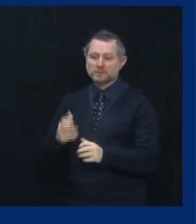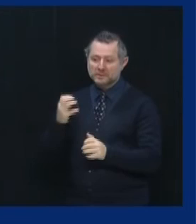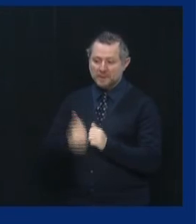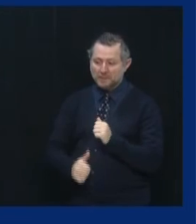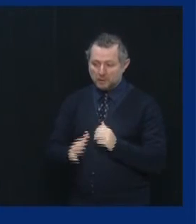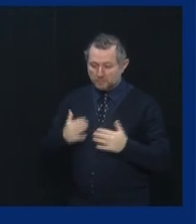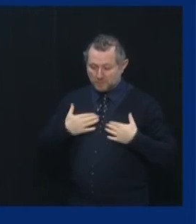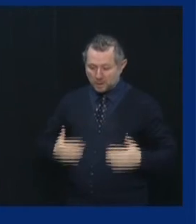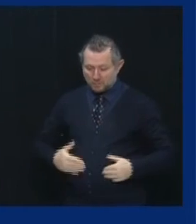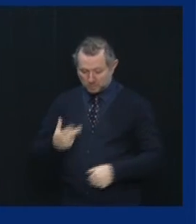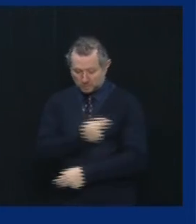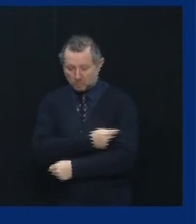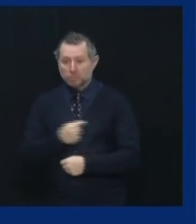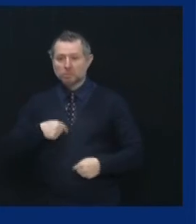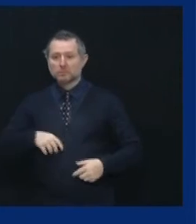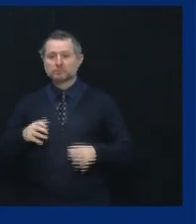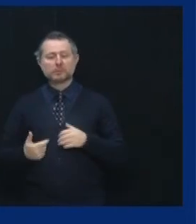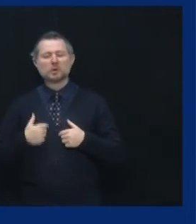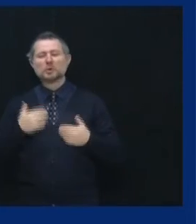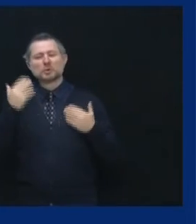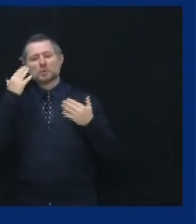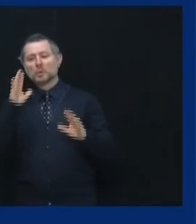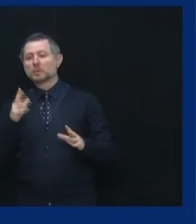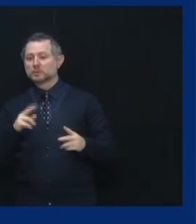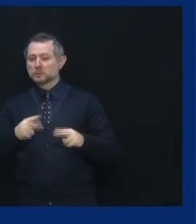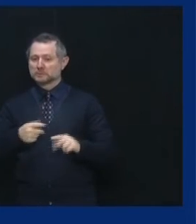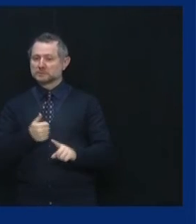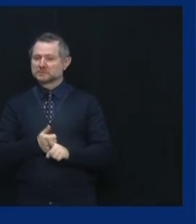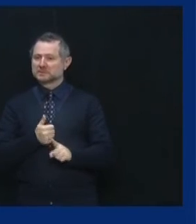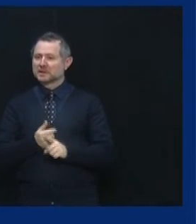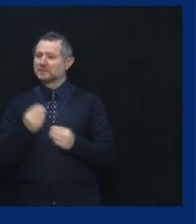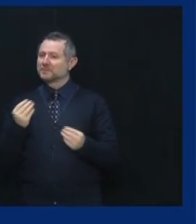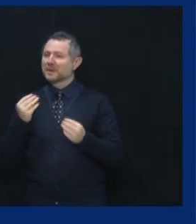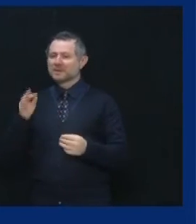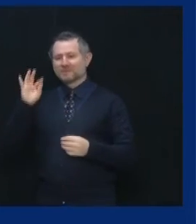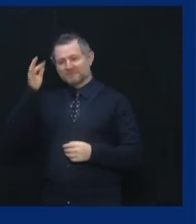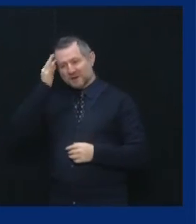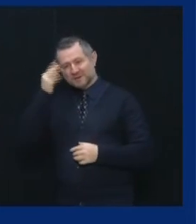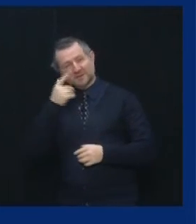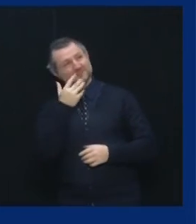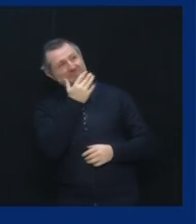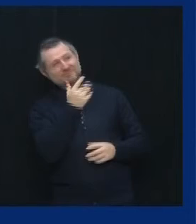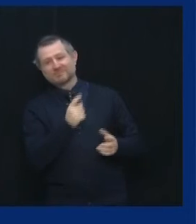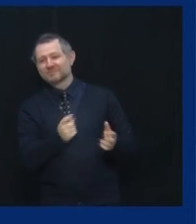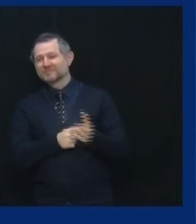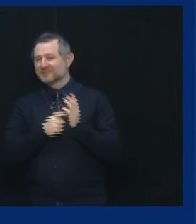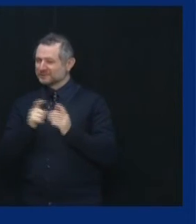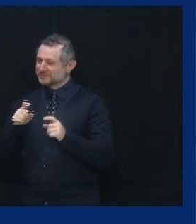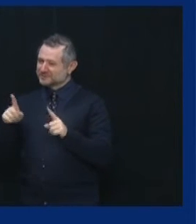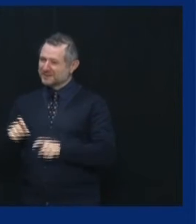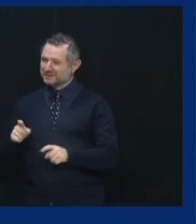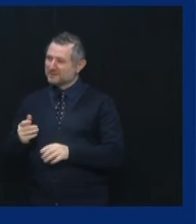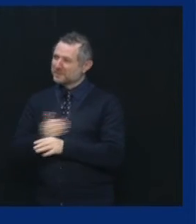WHO KNOWS IF THE NEXT MUTATION WILL DO PERMANENT DAMAGE.